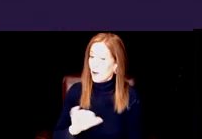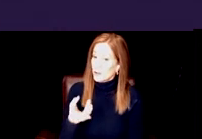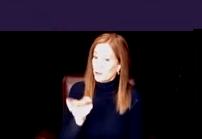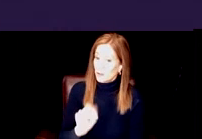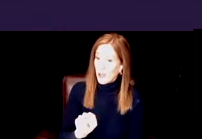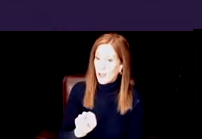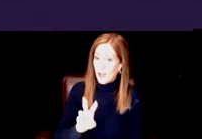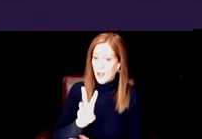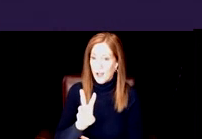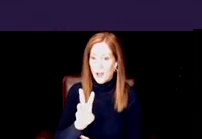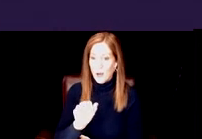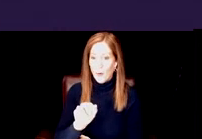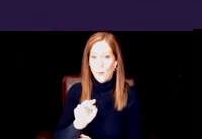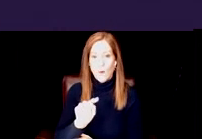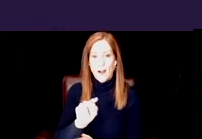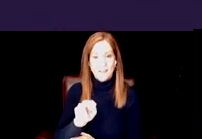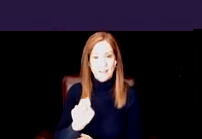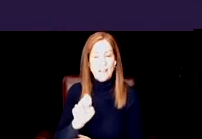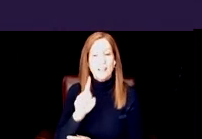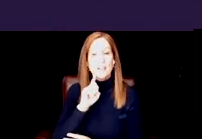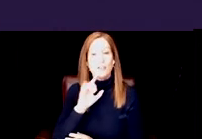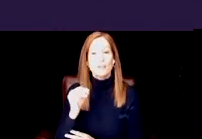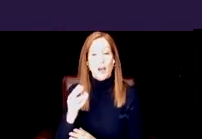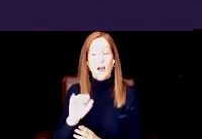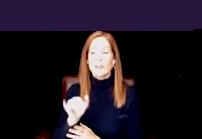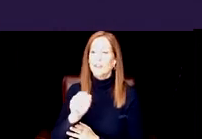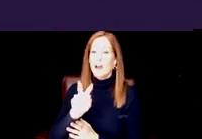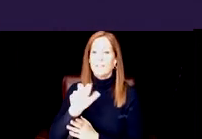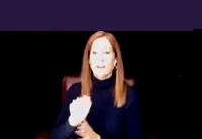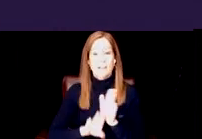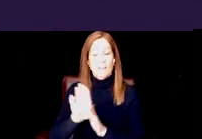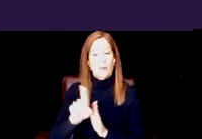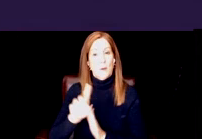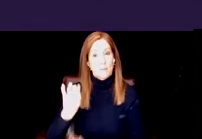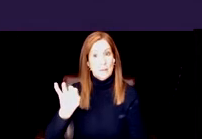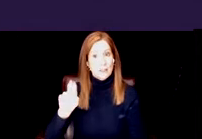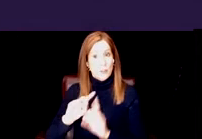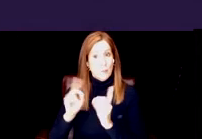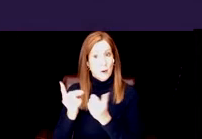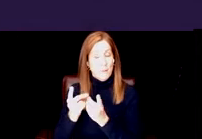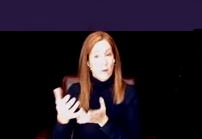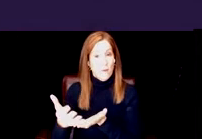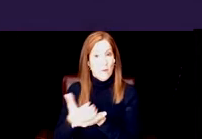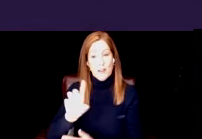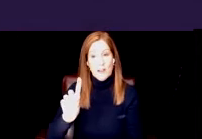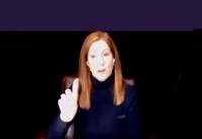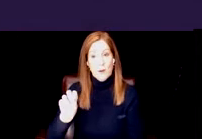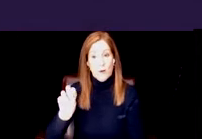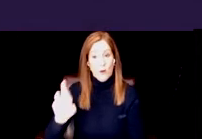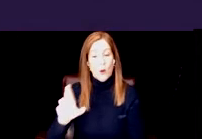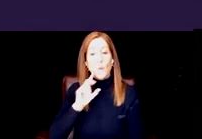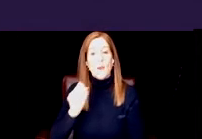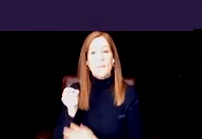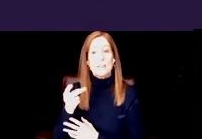Java Developer with the Minnesota Department of Revenue, working with the spring forward Java server pages